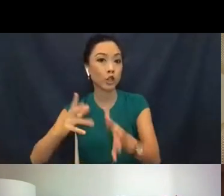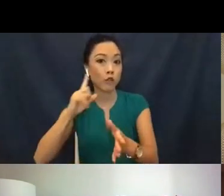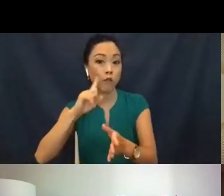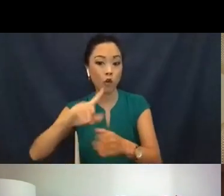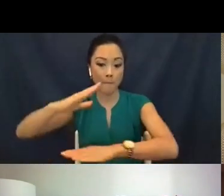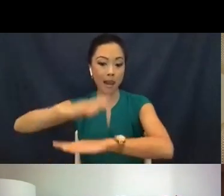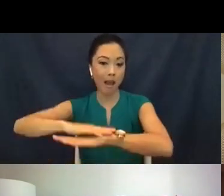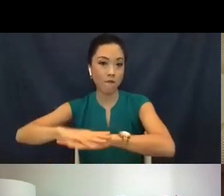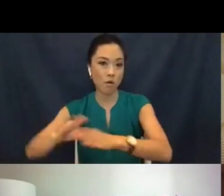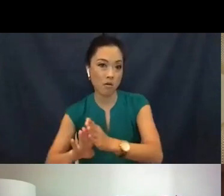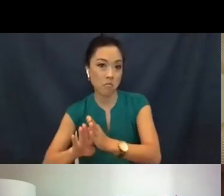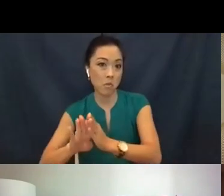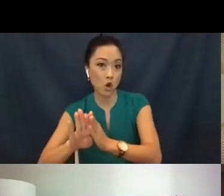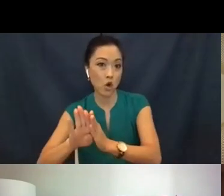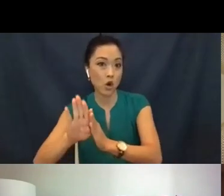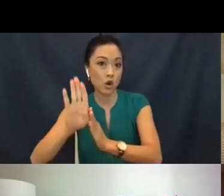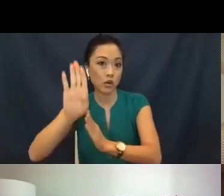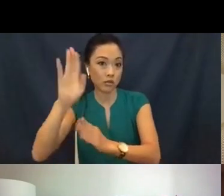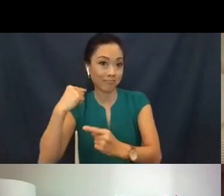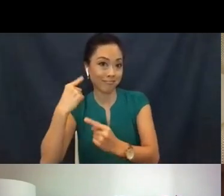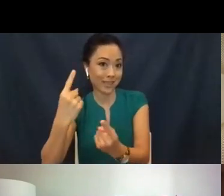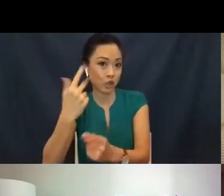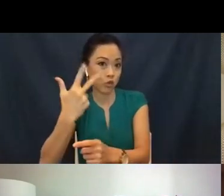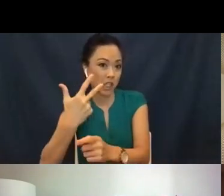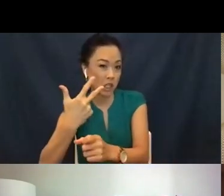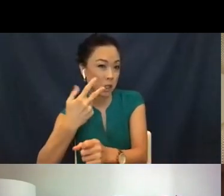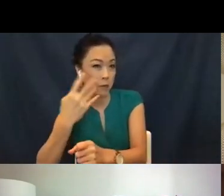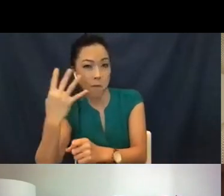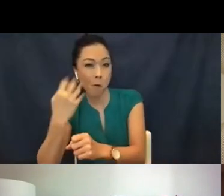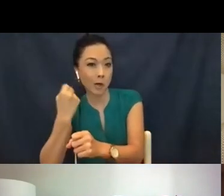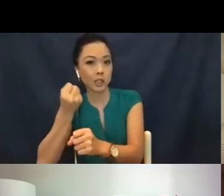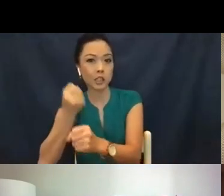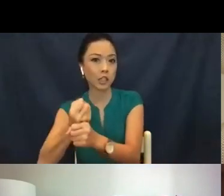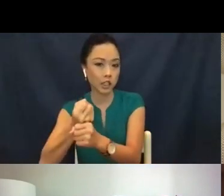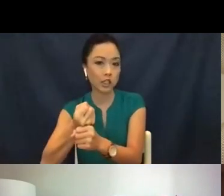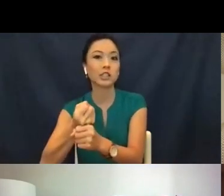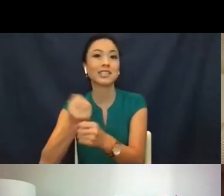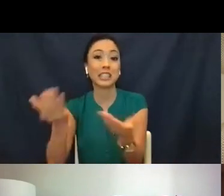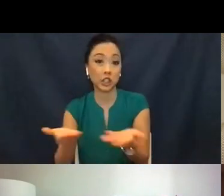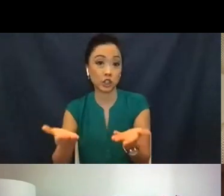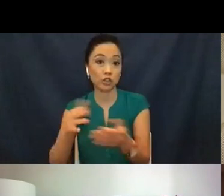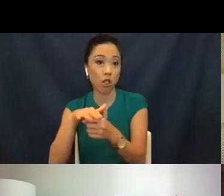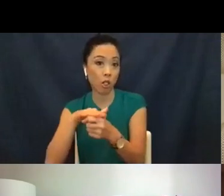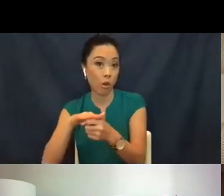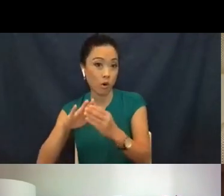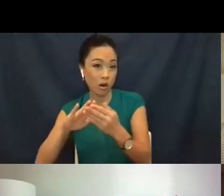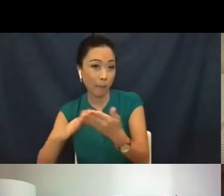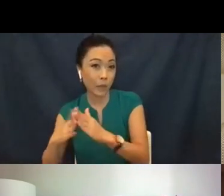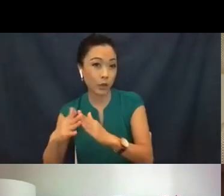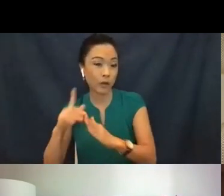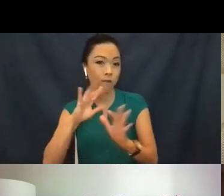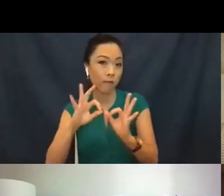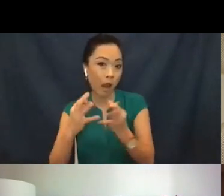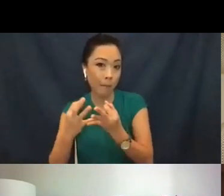years, we have been organizing here and a local community in California, but also within